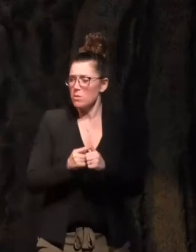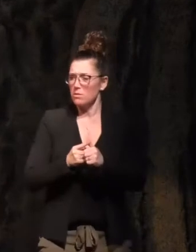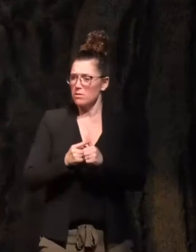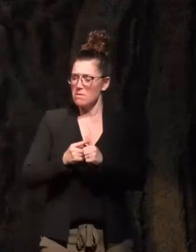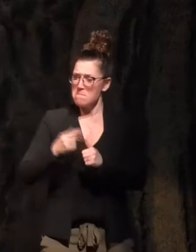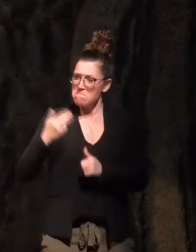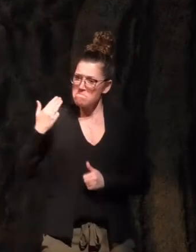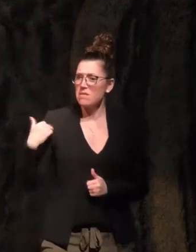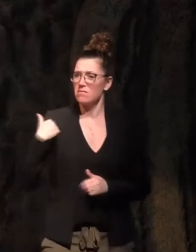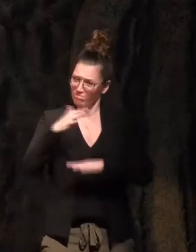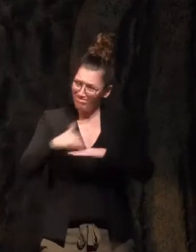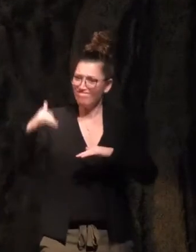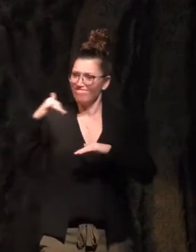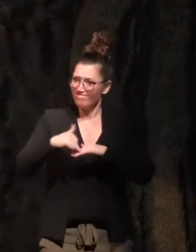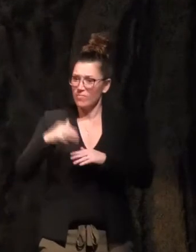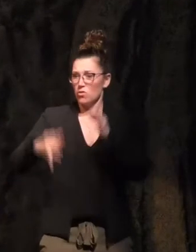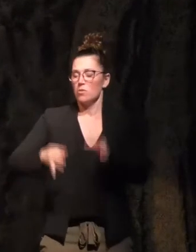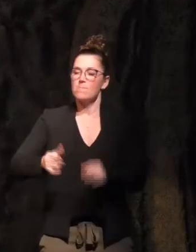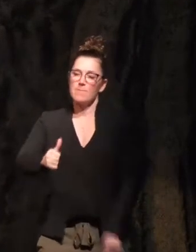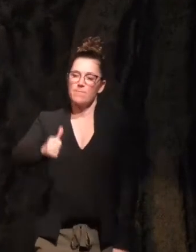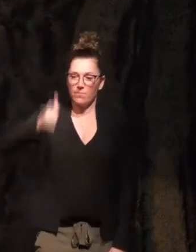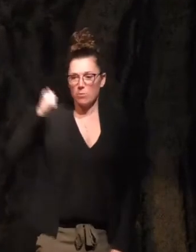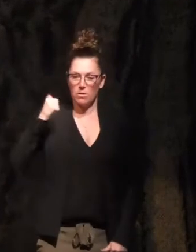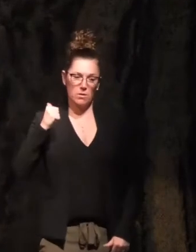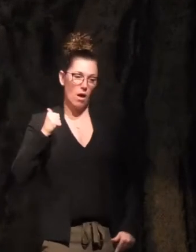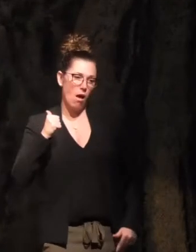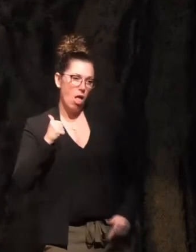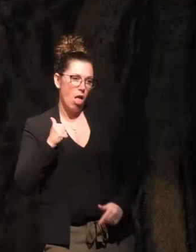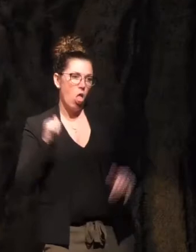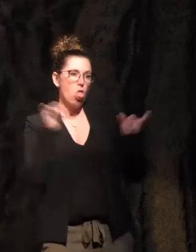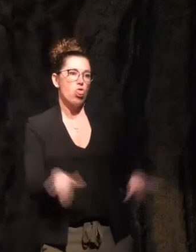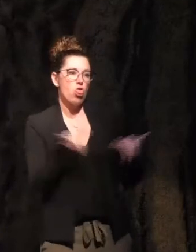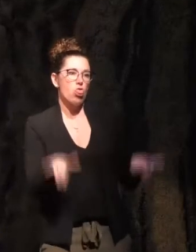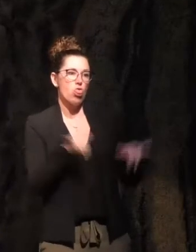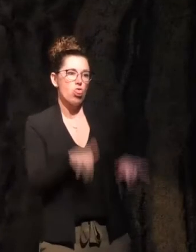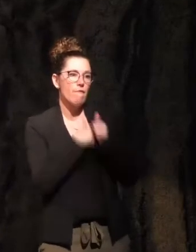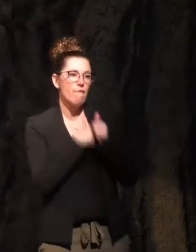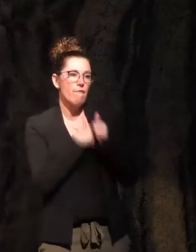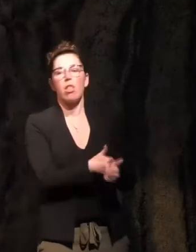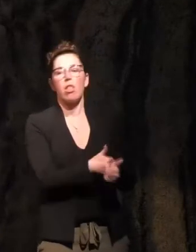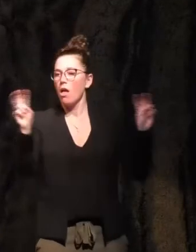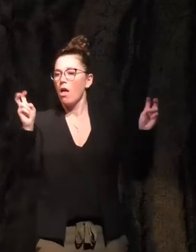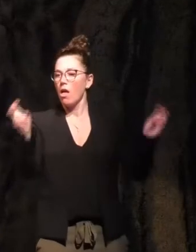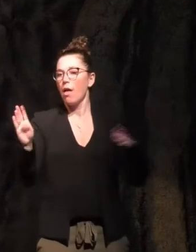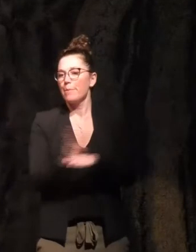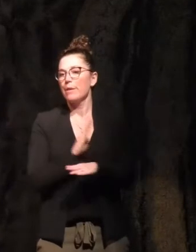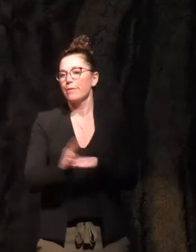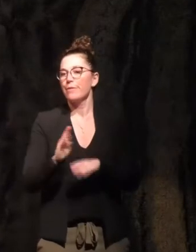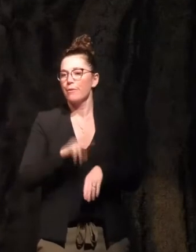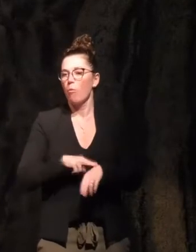refused to do something which is more or less been considered business as usual for a very long time.